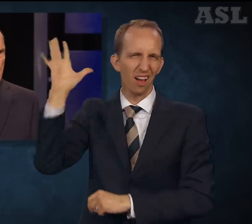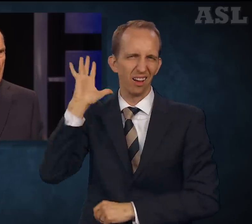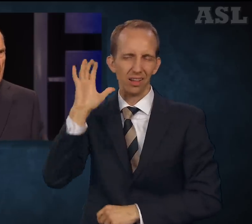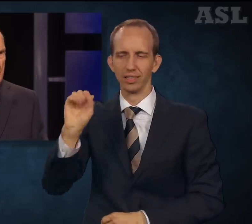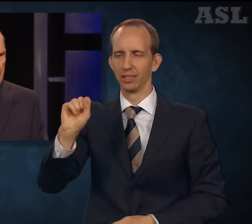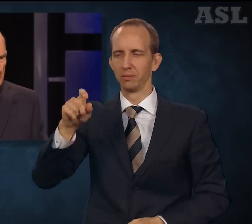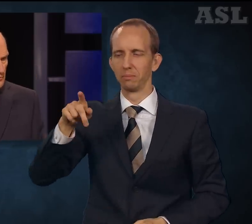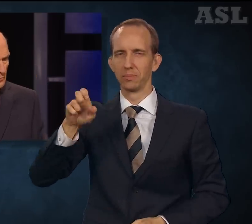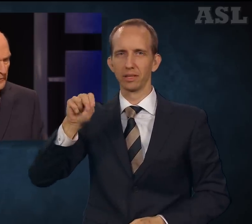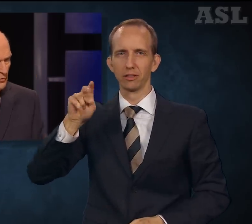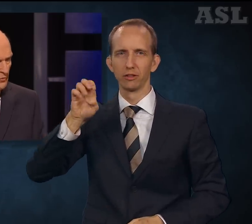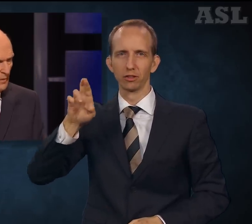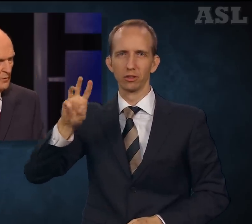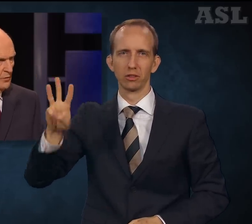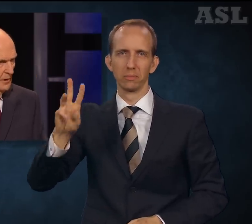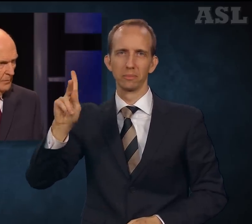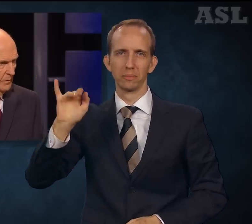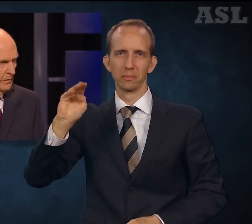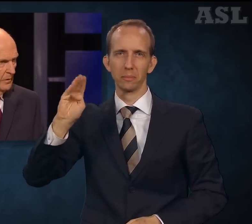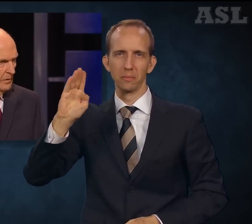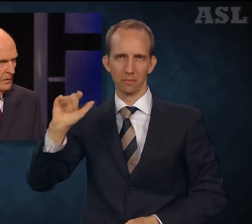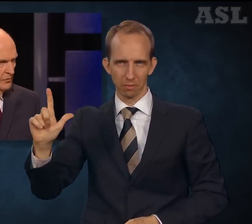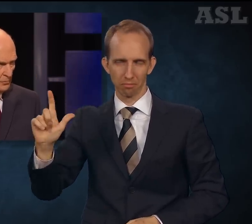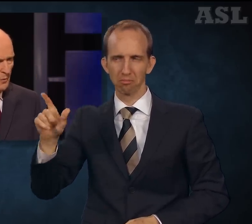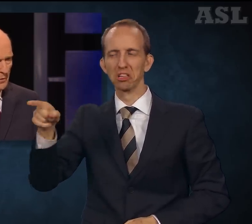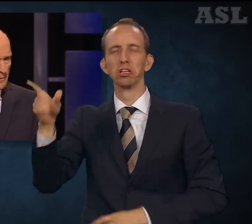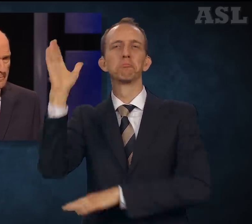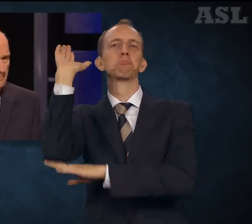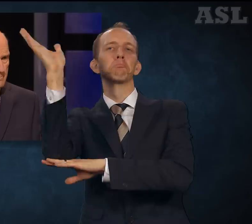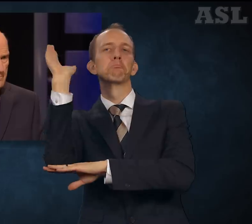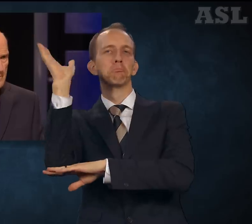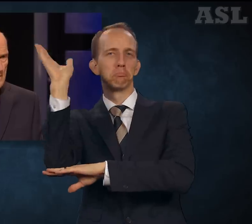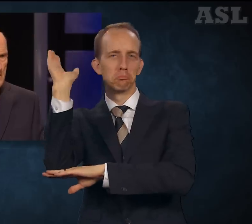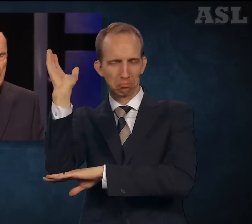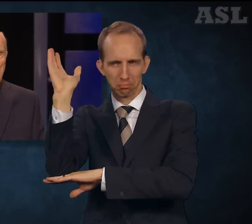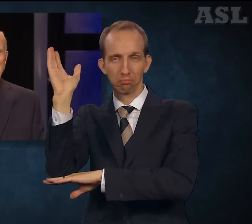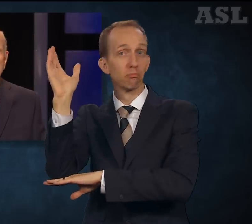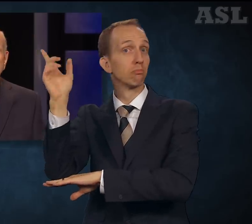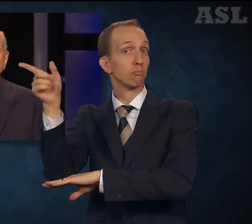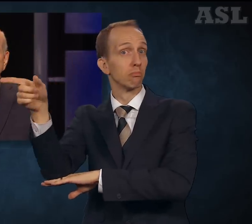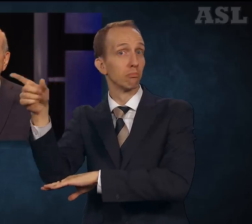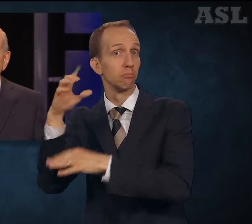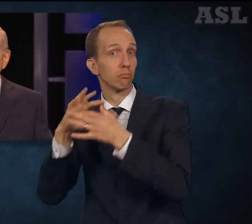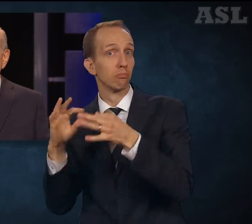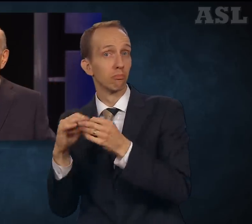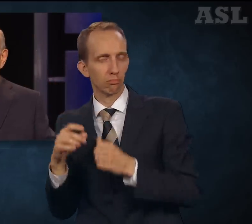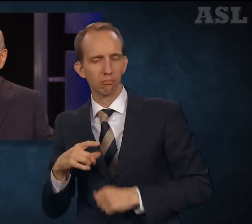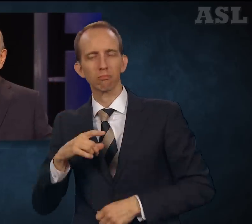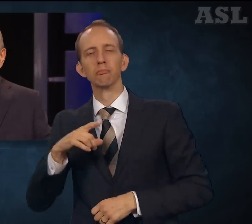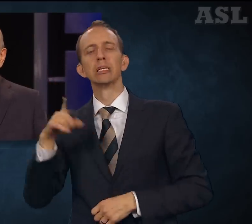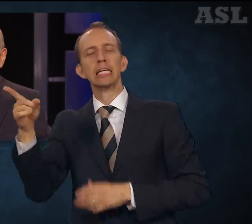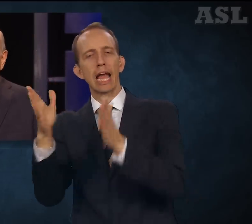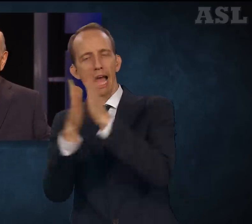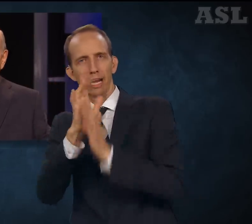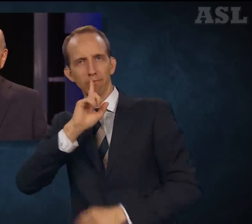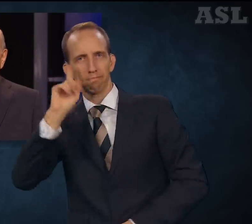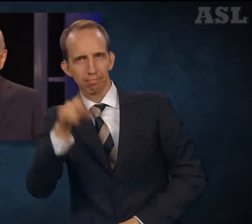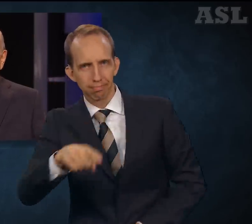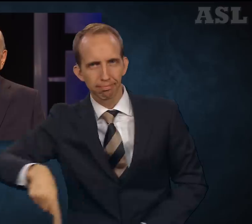WHICH THE PRESIDENT OF THE